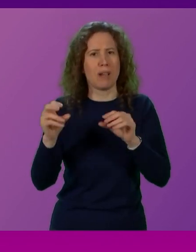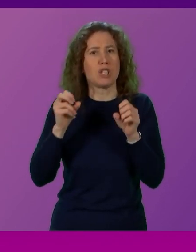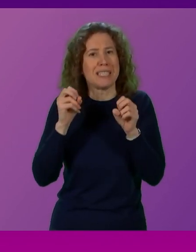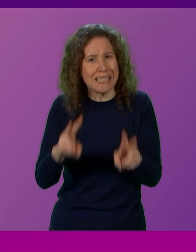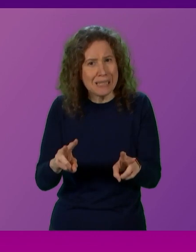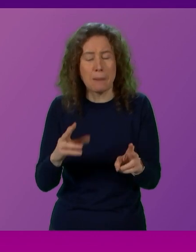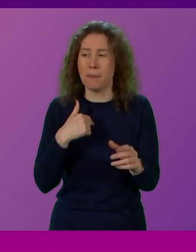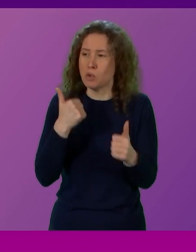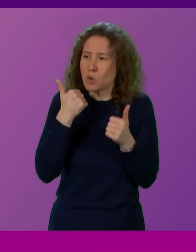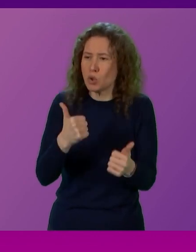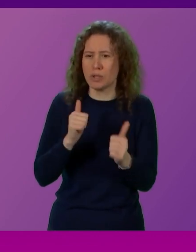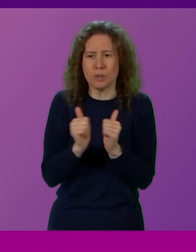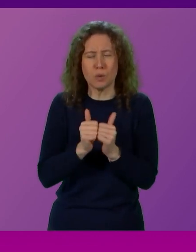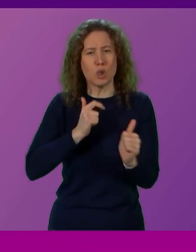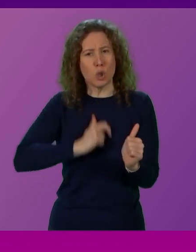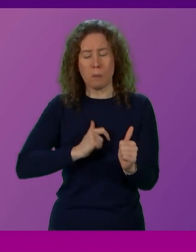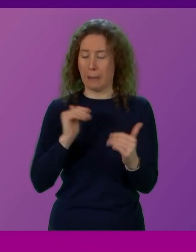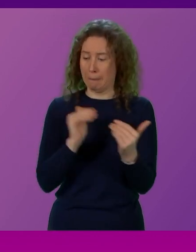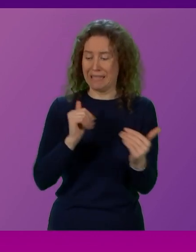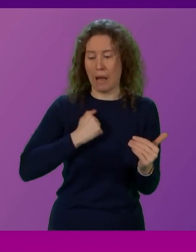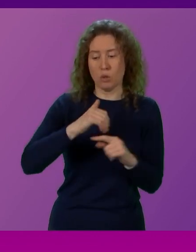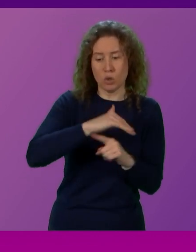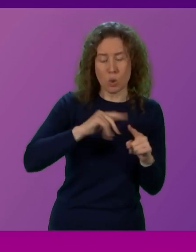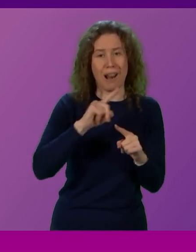not just humane but meets our social and economic needs.